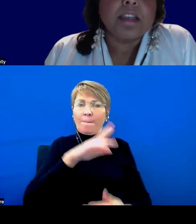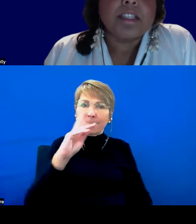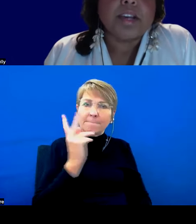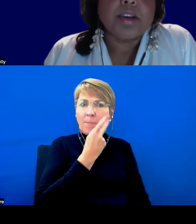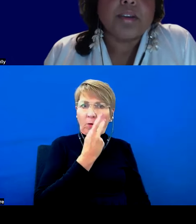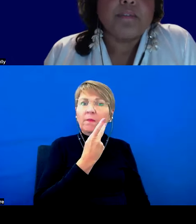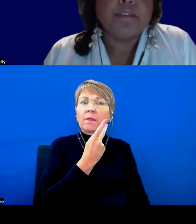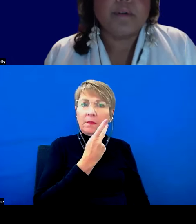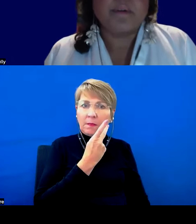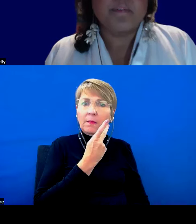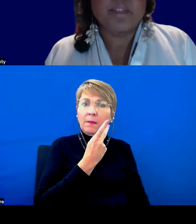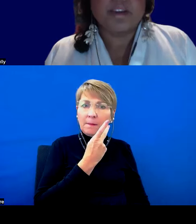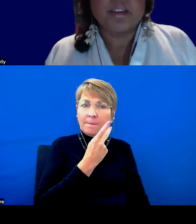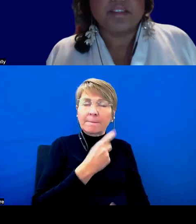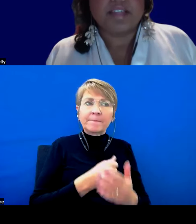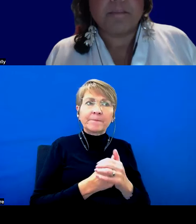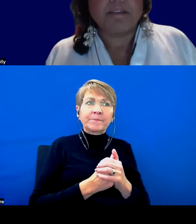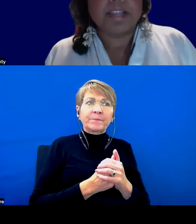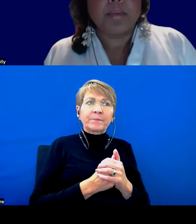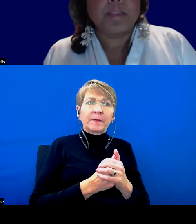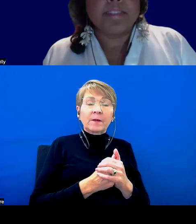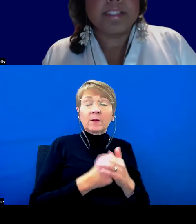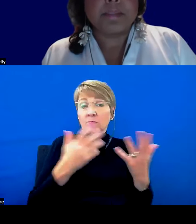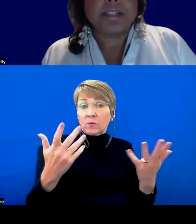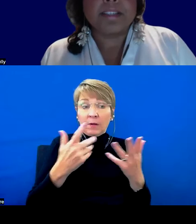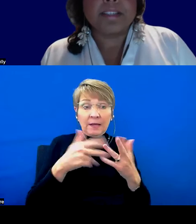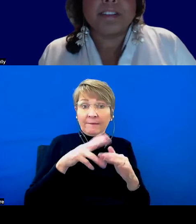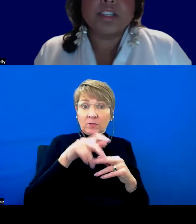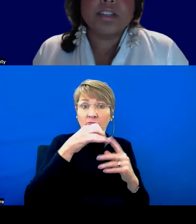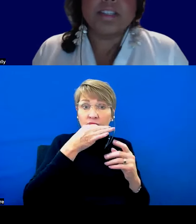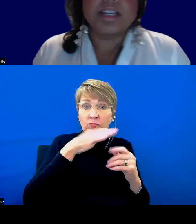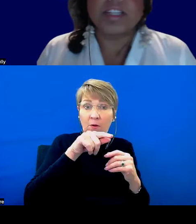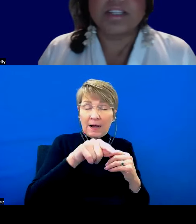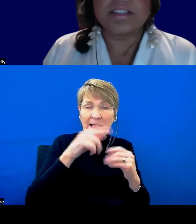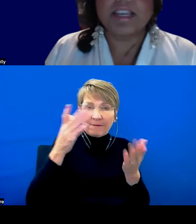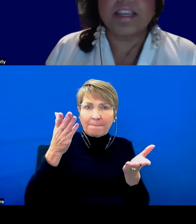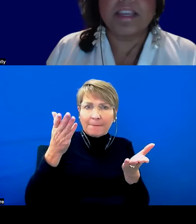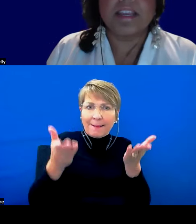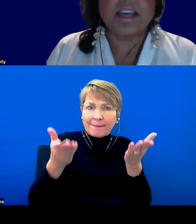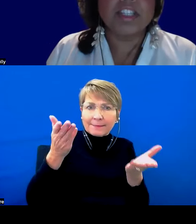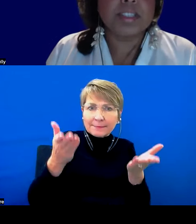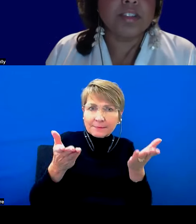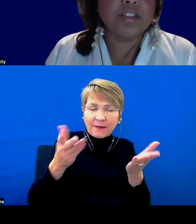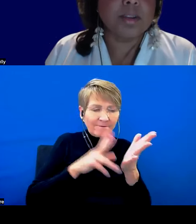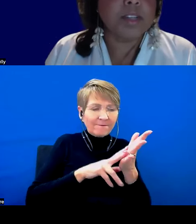So for those that present with vestibular dysfunction such as seen in Usher Syndrome Type